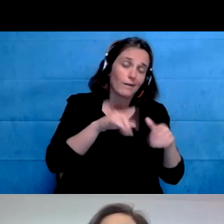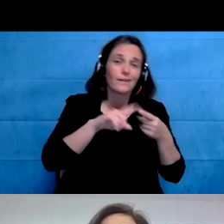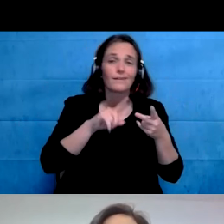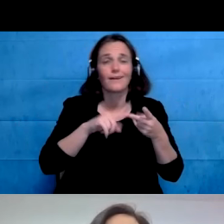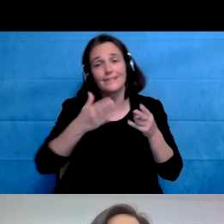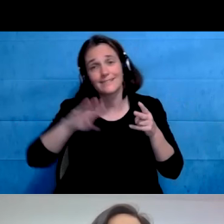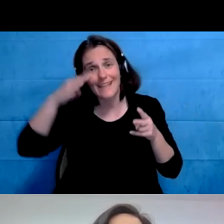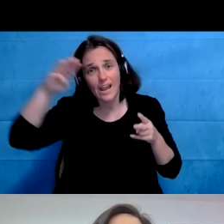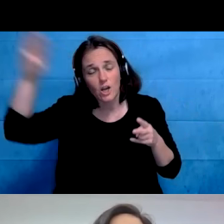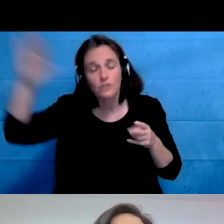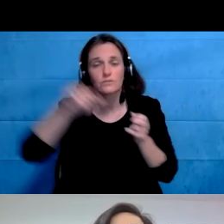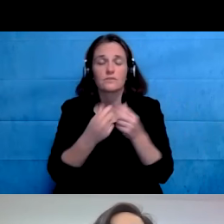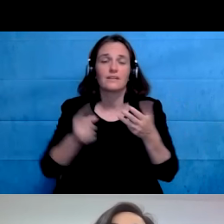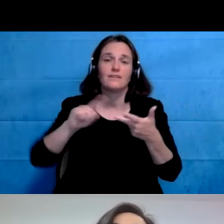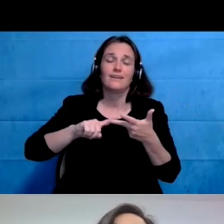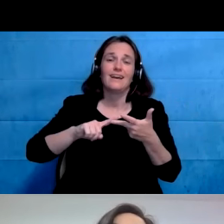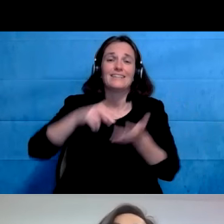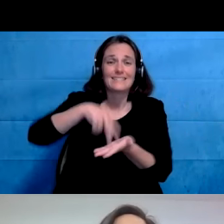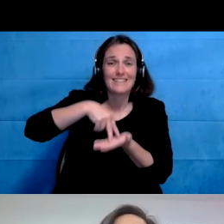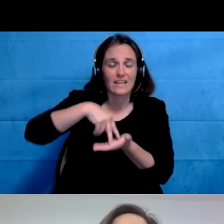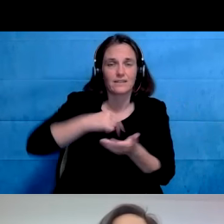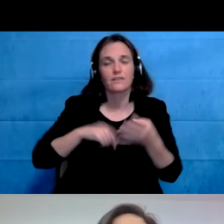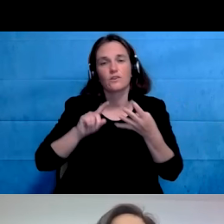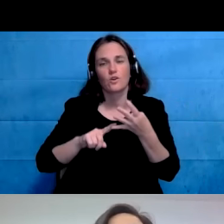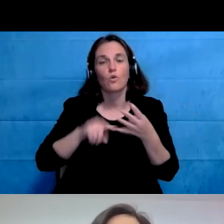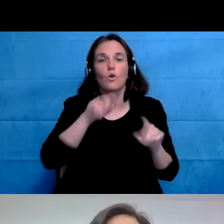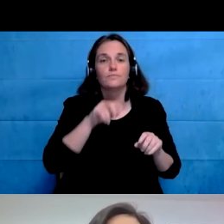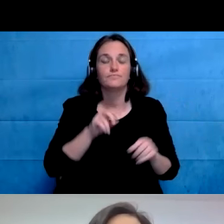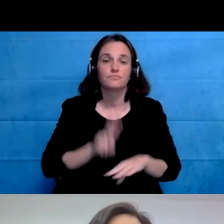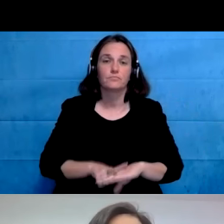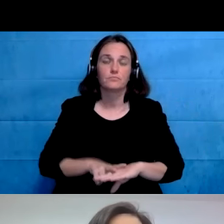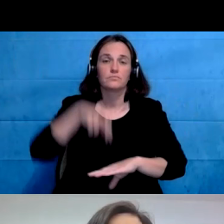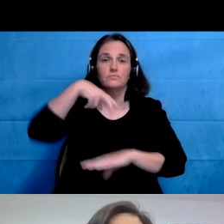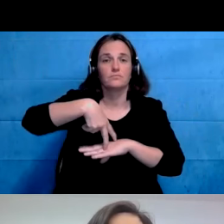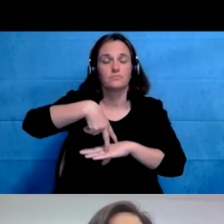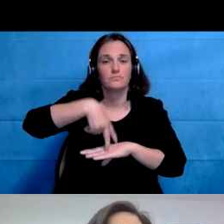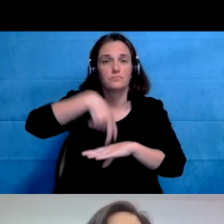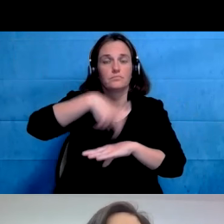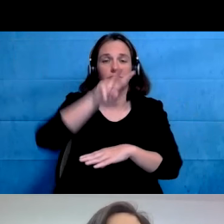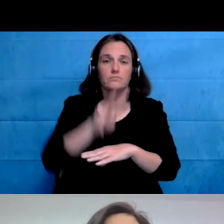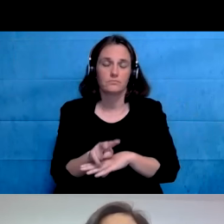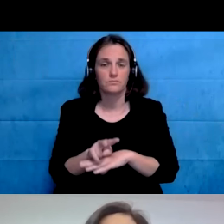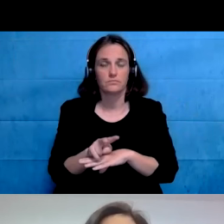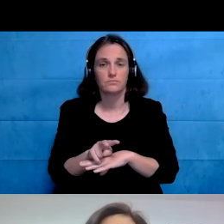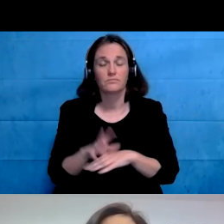and then transfers, which could be meaning moving from sitting to standing or laying down to standing. It can cause lung fibrosis